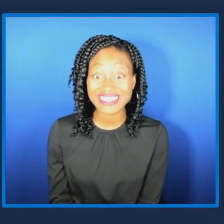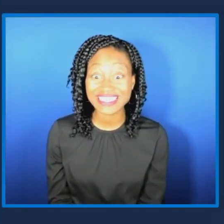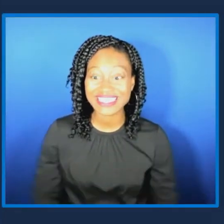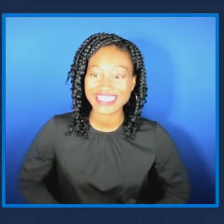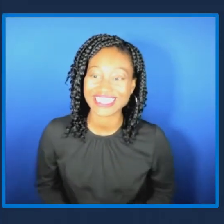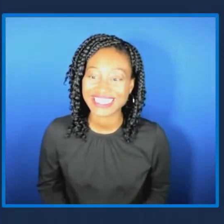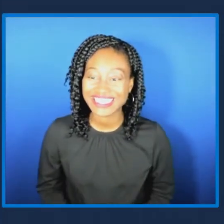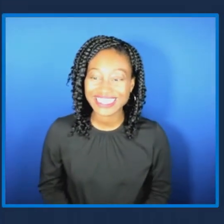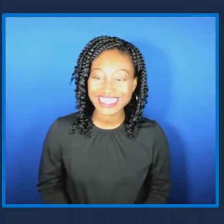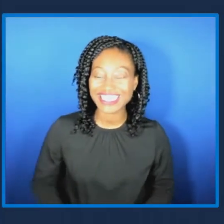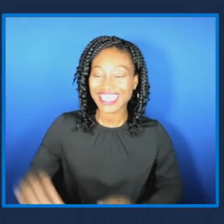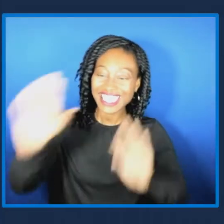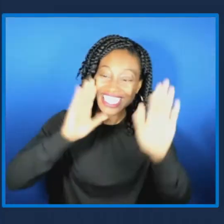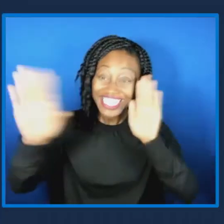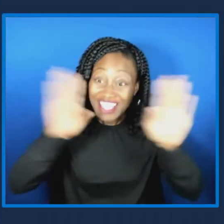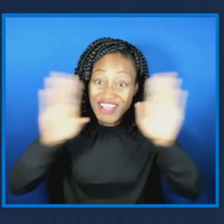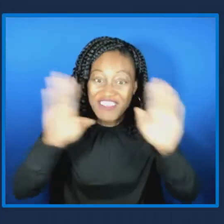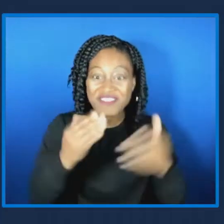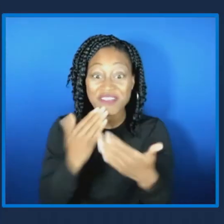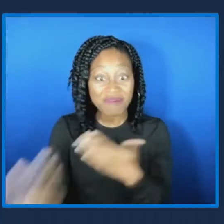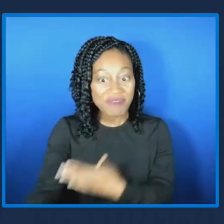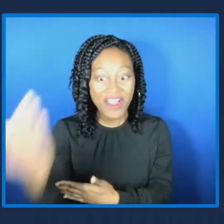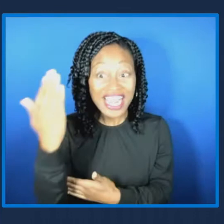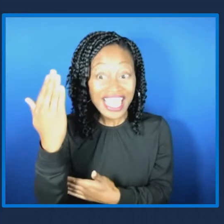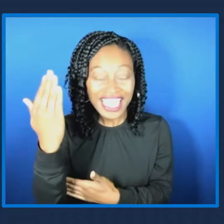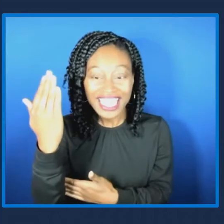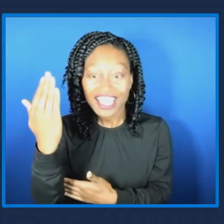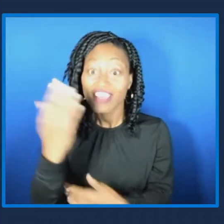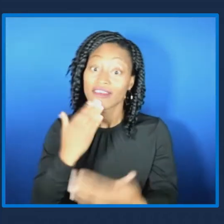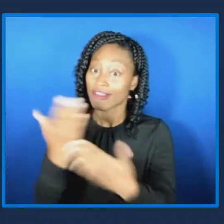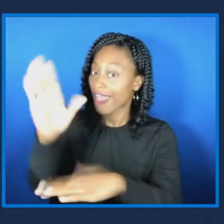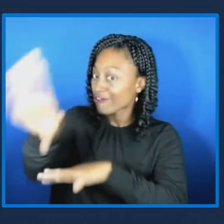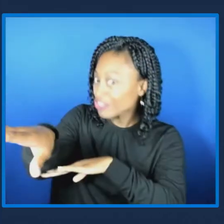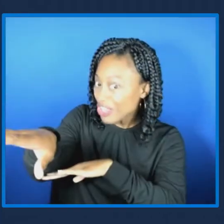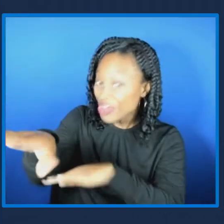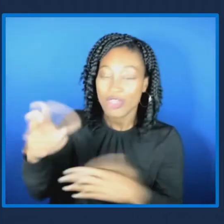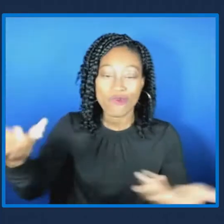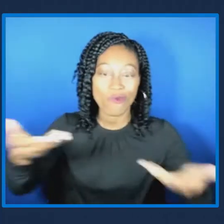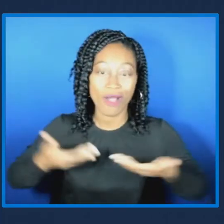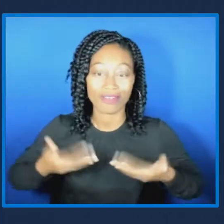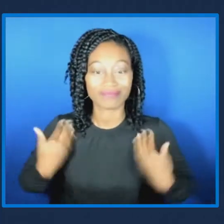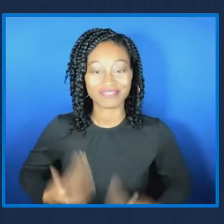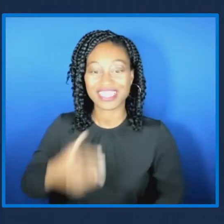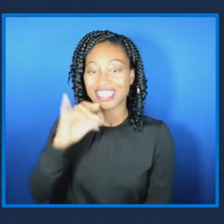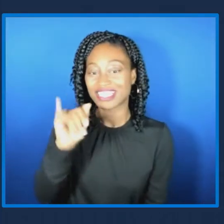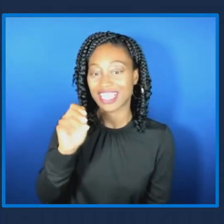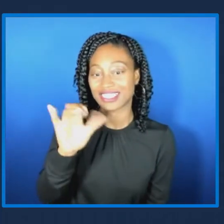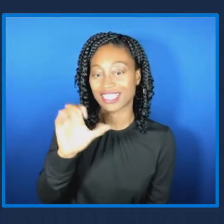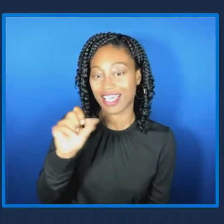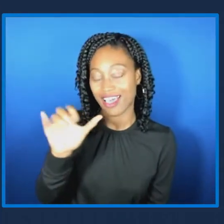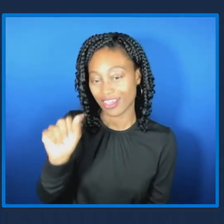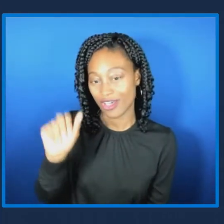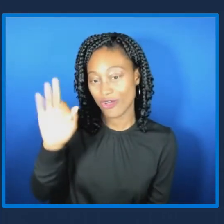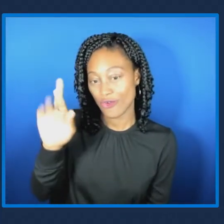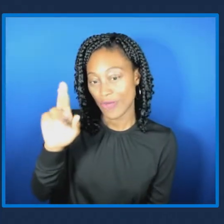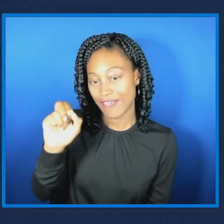Hello, good morning, good afternoon and welcome! I am Jessica Rafuse and welcome to the Ability Summit.